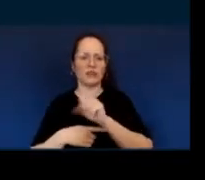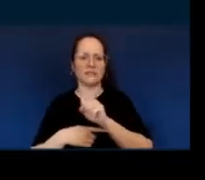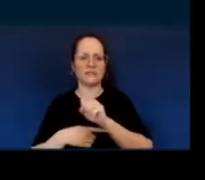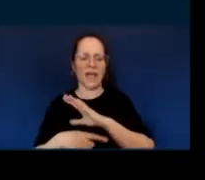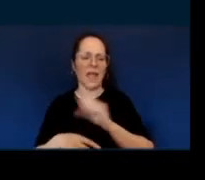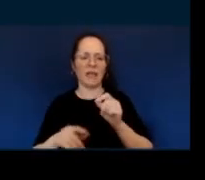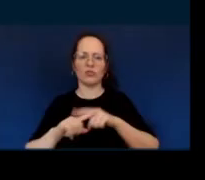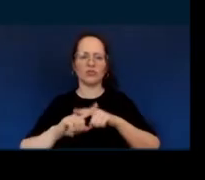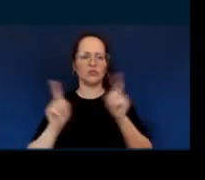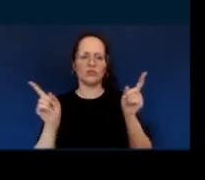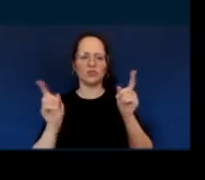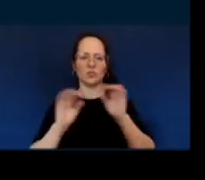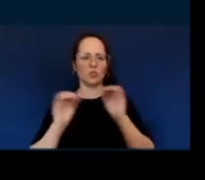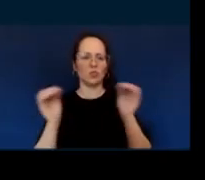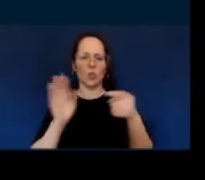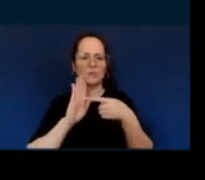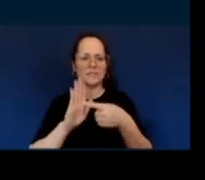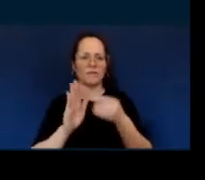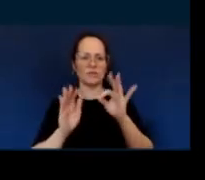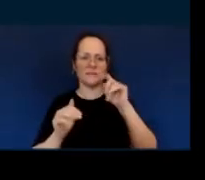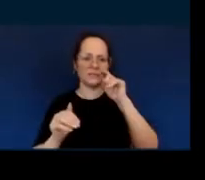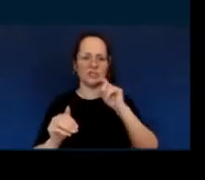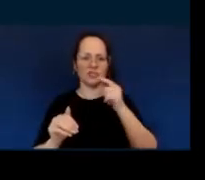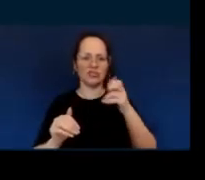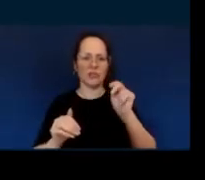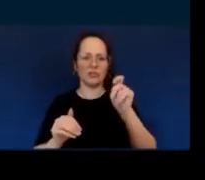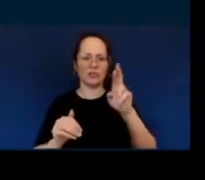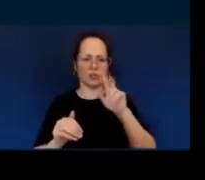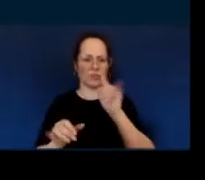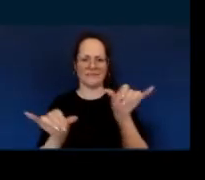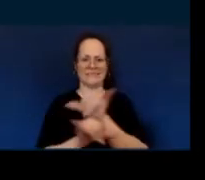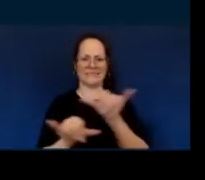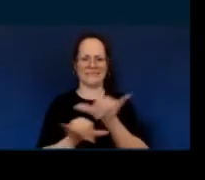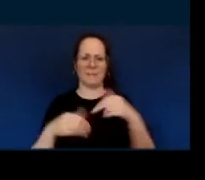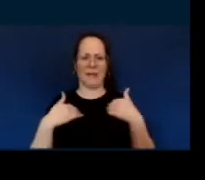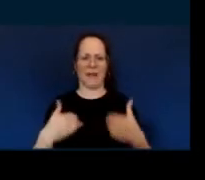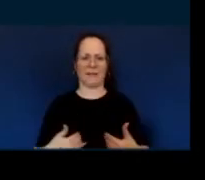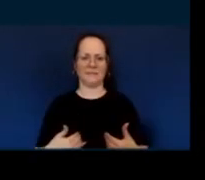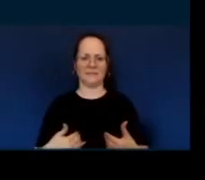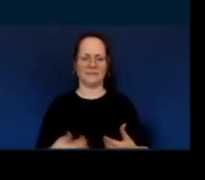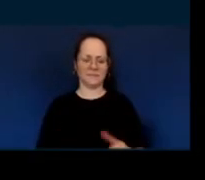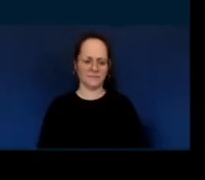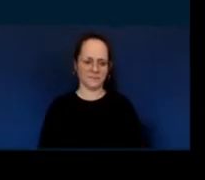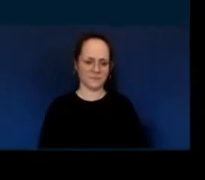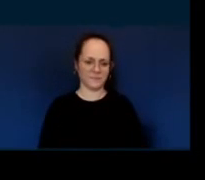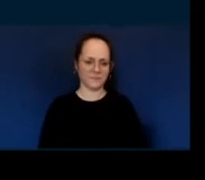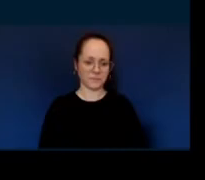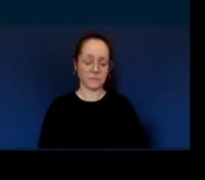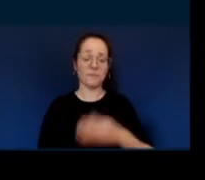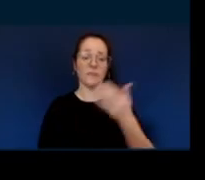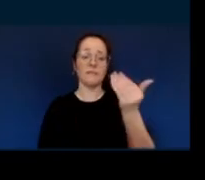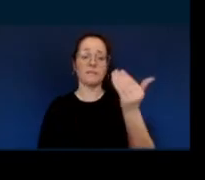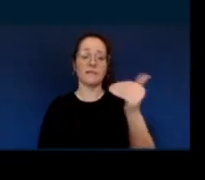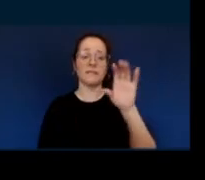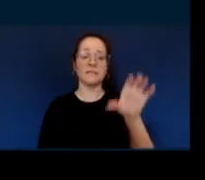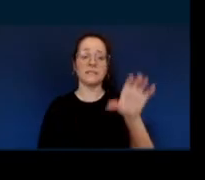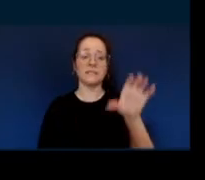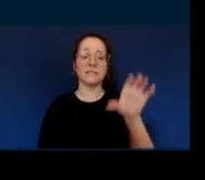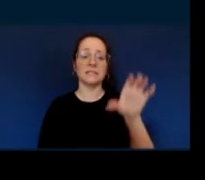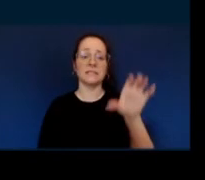INDICATION OF ANY GENDER DIFFERENCES, THERE ARE MUTUAL BODIES. IN THE 15th CENTURY, THE FIELDS OF ANATOMY BEGAN TO